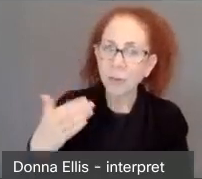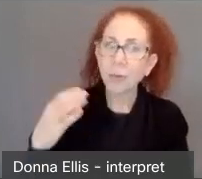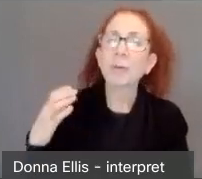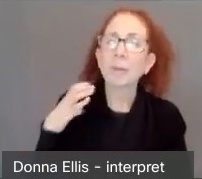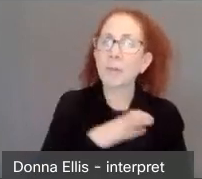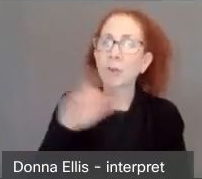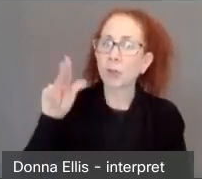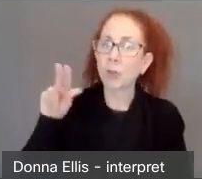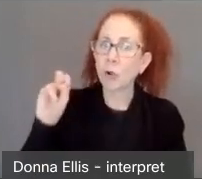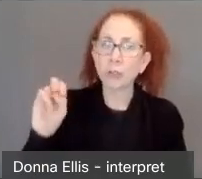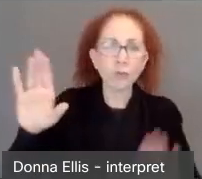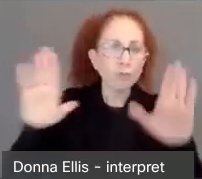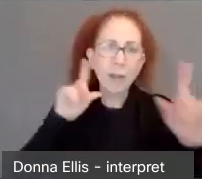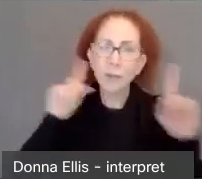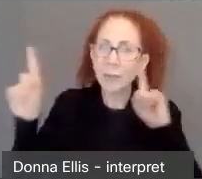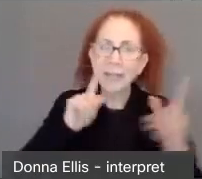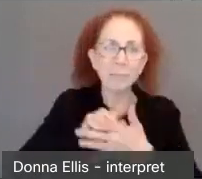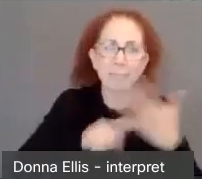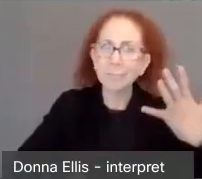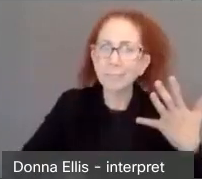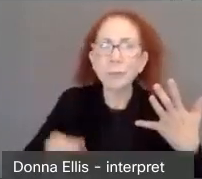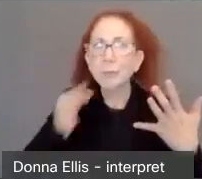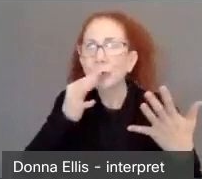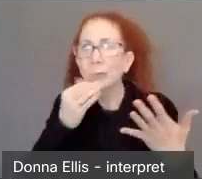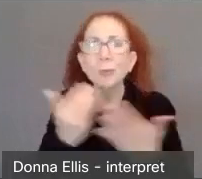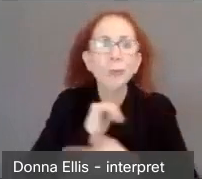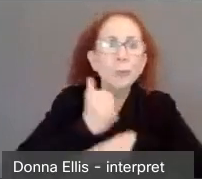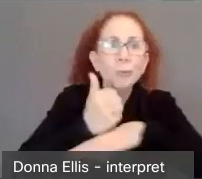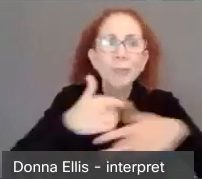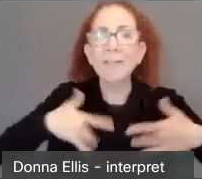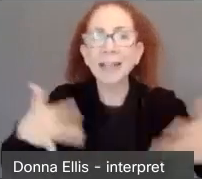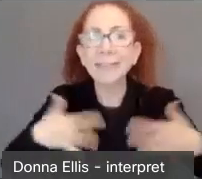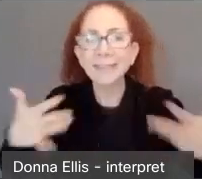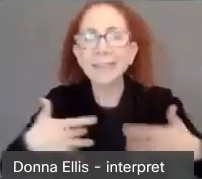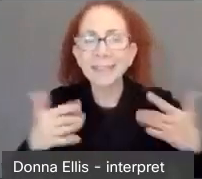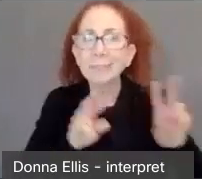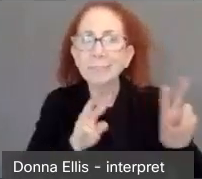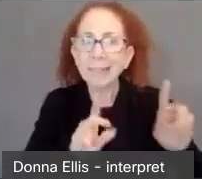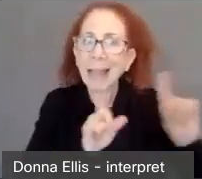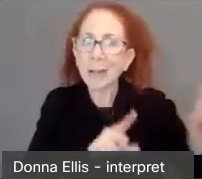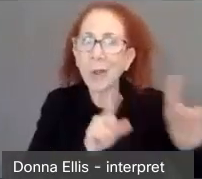great to hear about these upcoming events that we'll actually be able to go to in person. So,